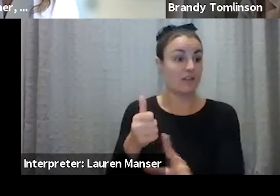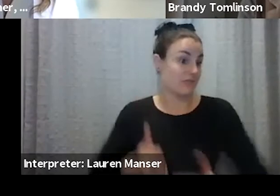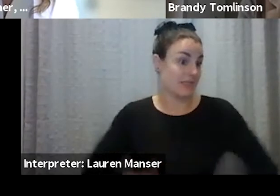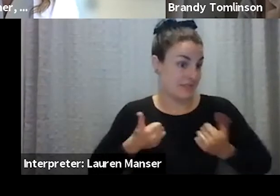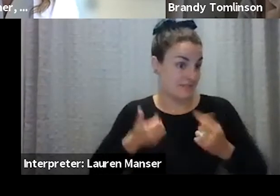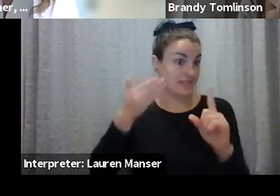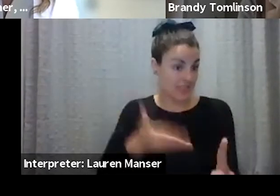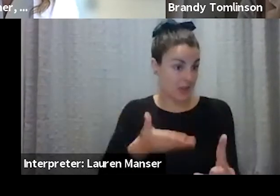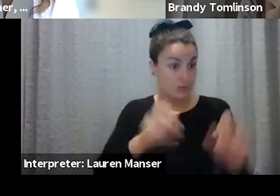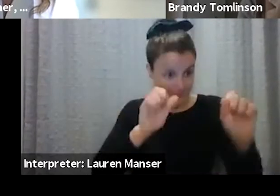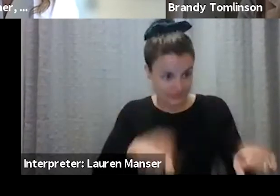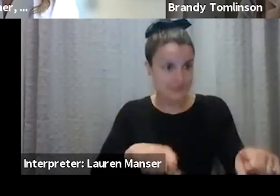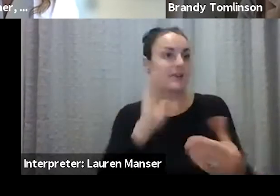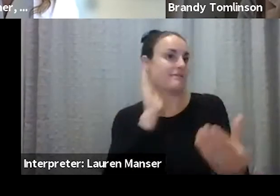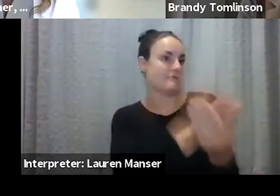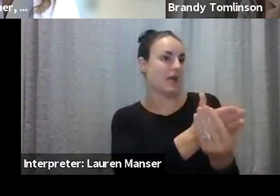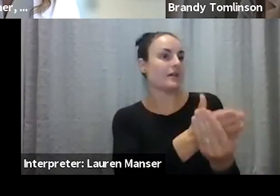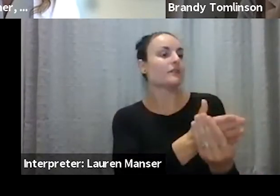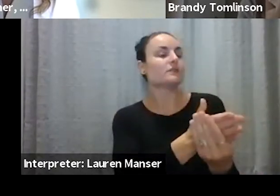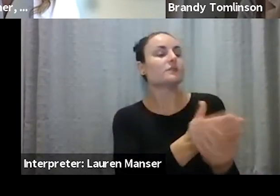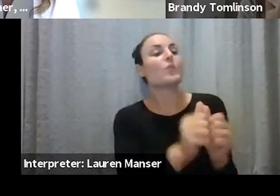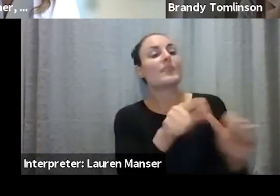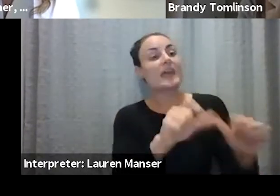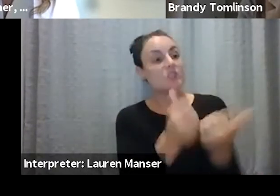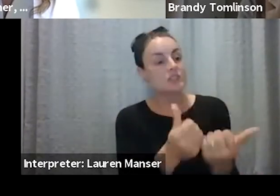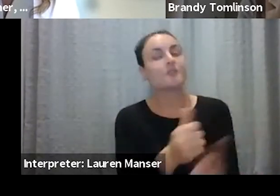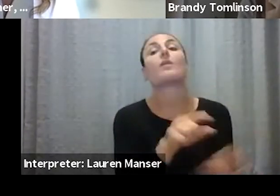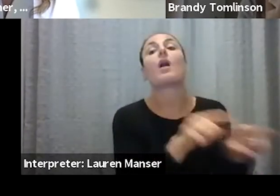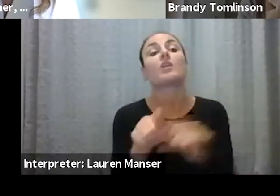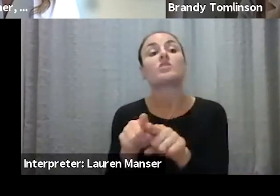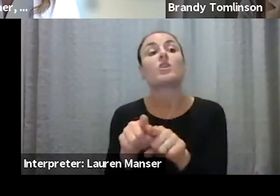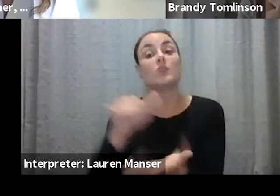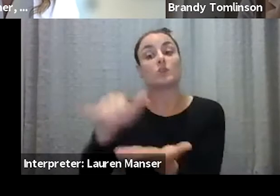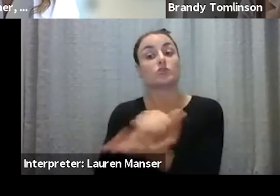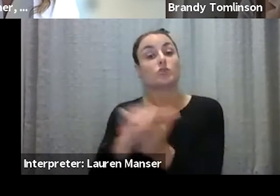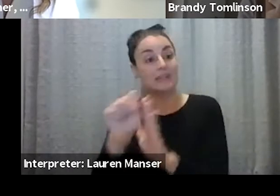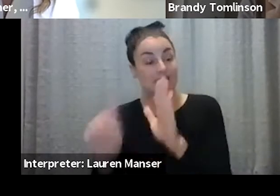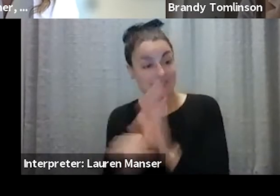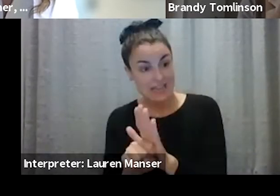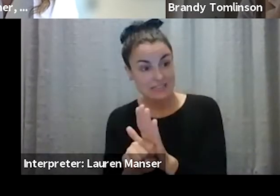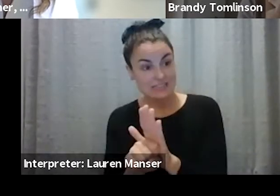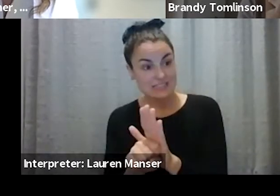New York City Commission on Human Rights. You have the New York State Division of Human Rights, which is obviously statewide.